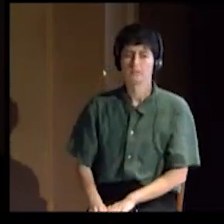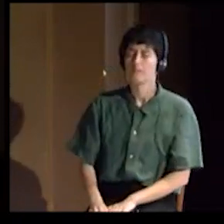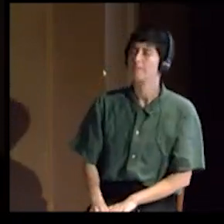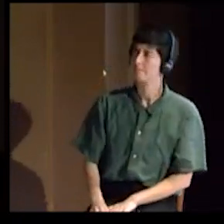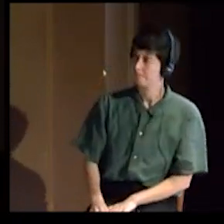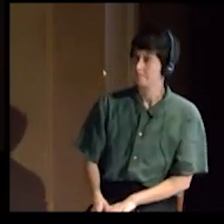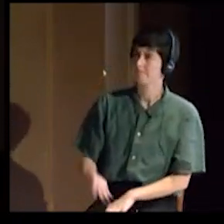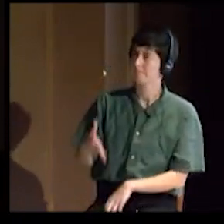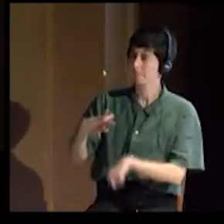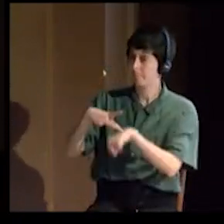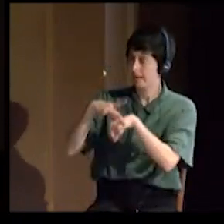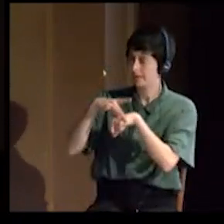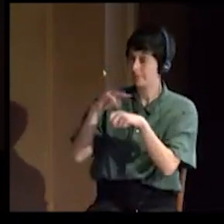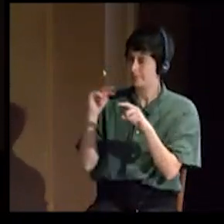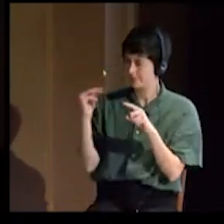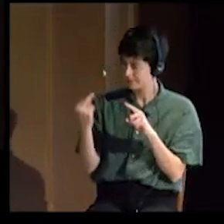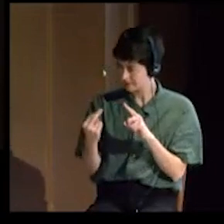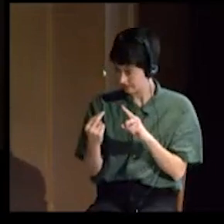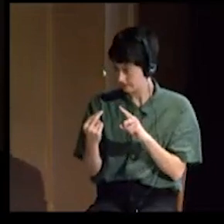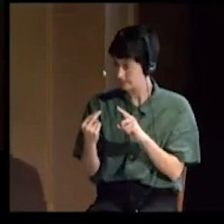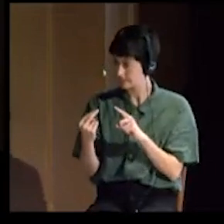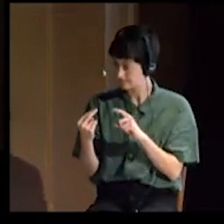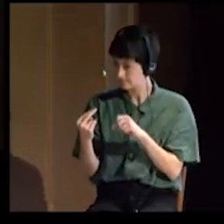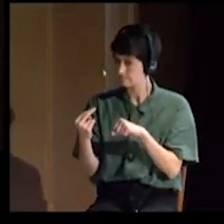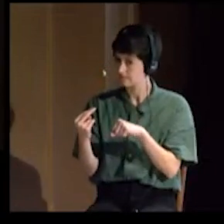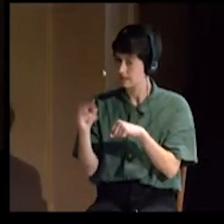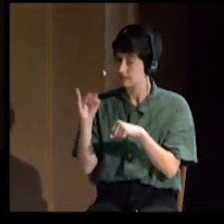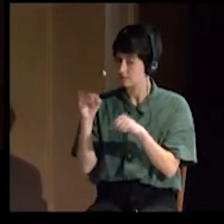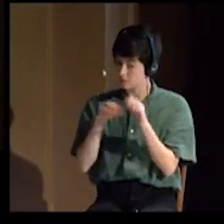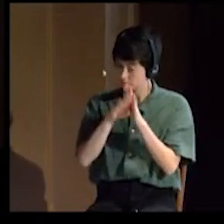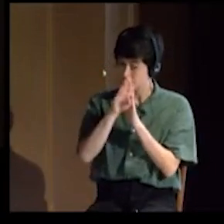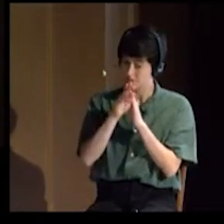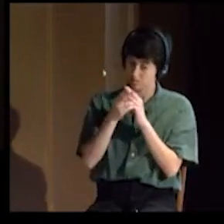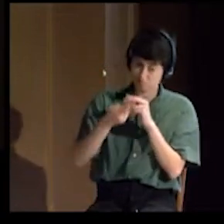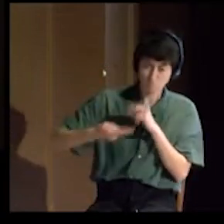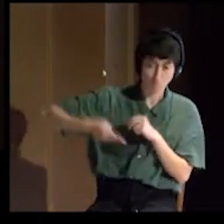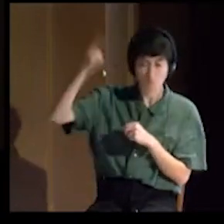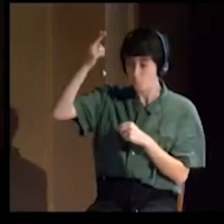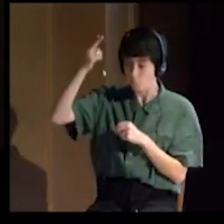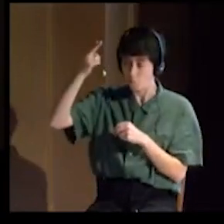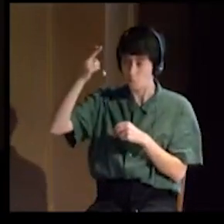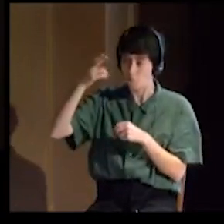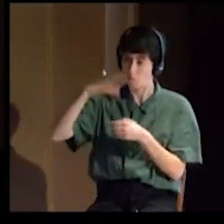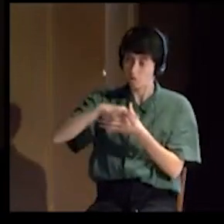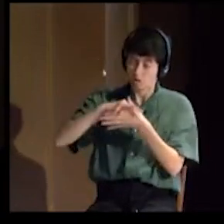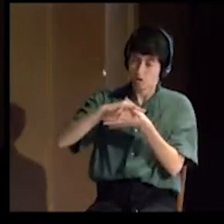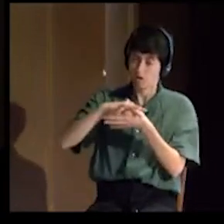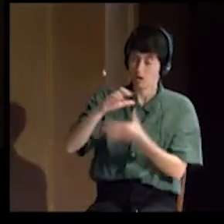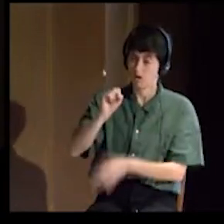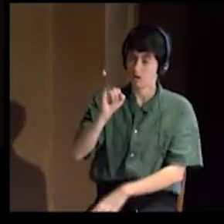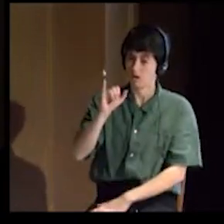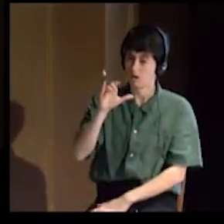if you were to develop that high silica layer, it's likely that you, you don't have water going down in a subduction zone, right?